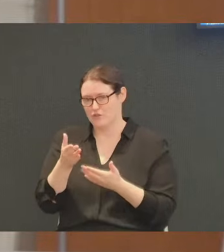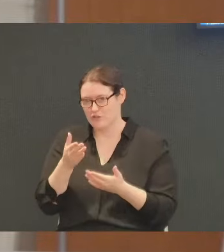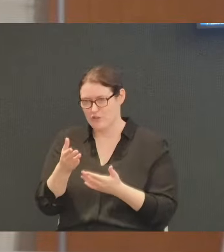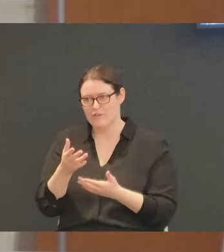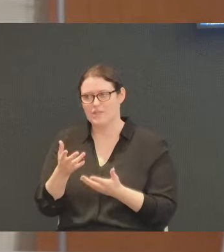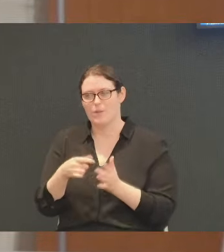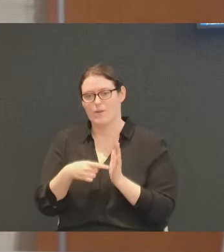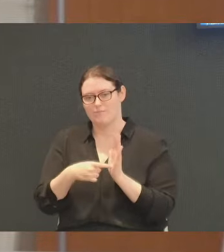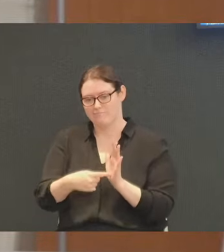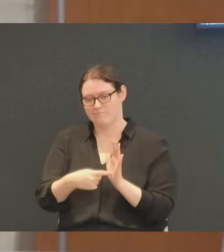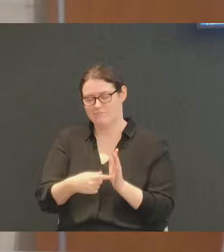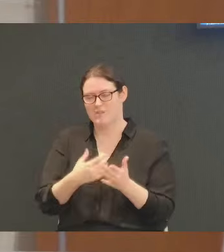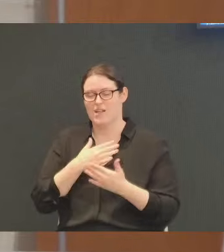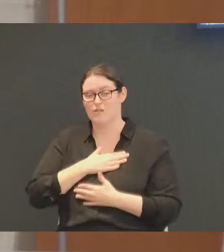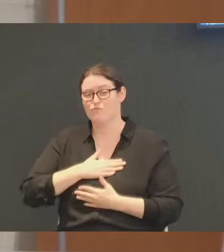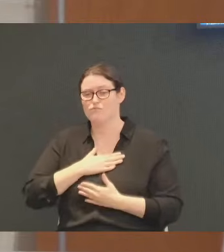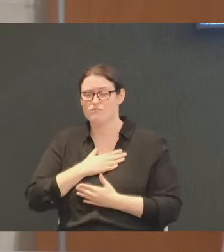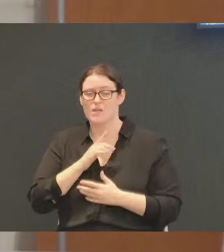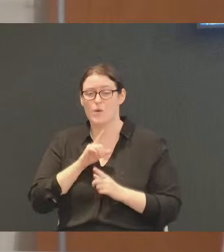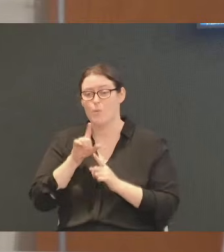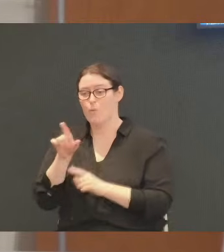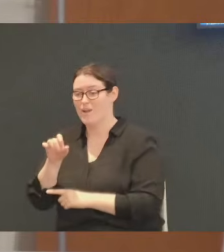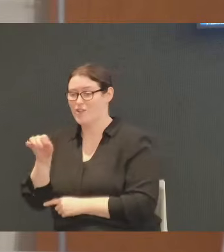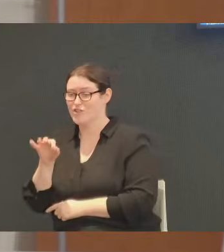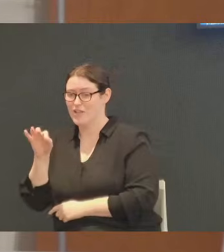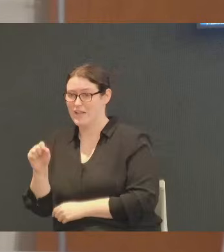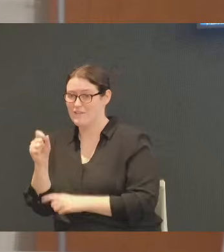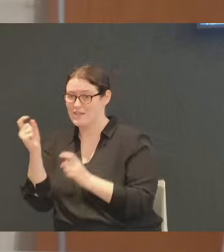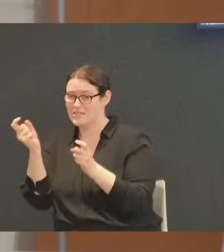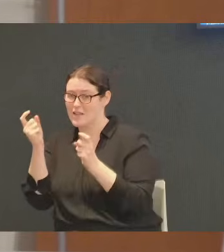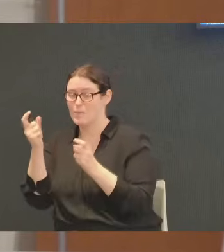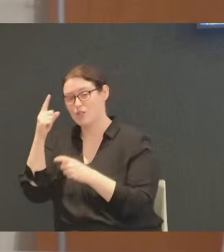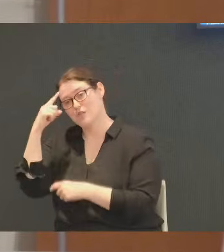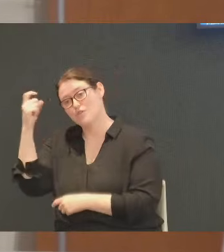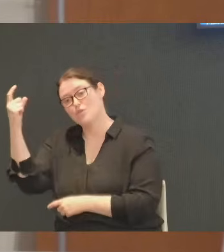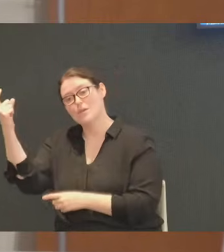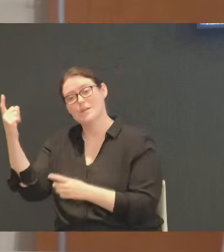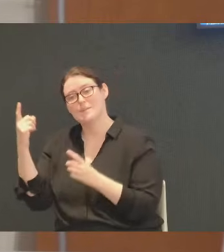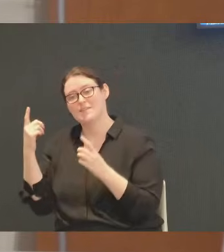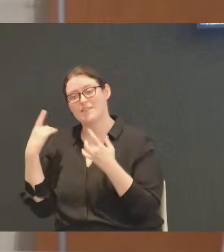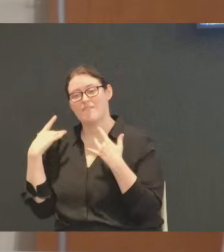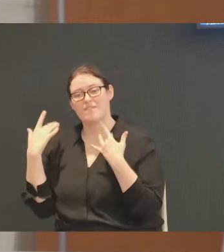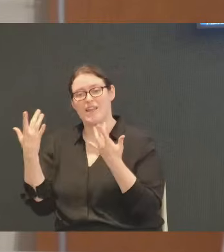I had the pleasure of going to the JFS celebration of dreams event. Uh, this is an event where we